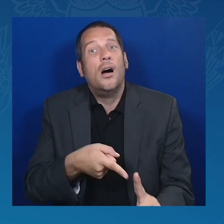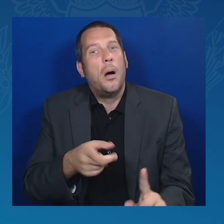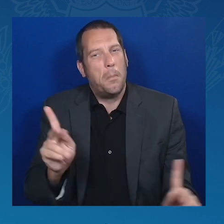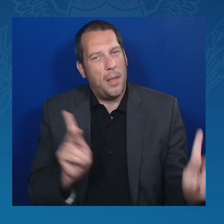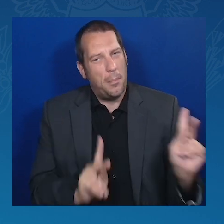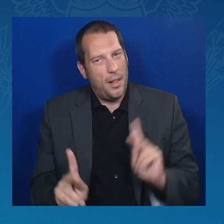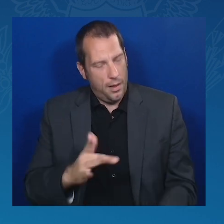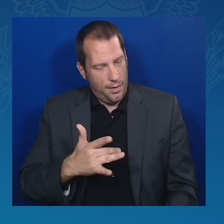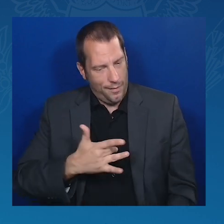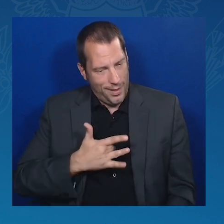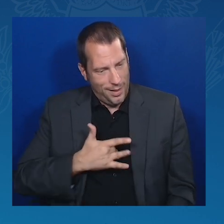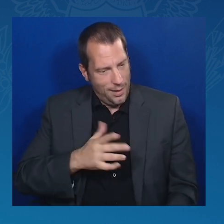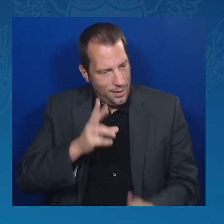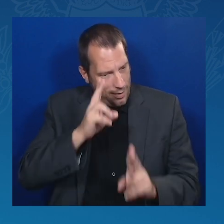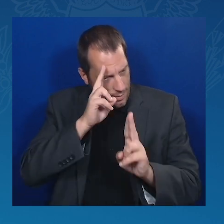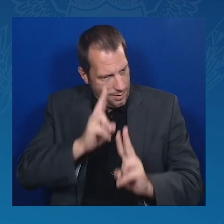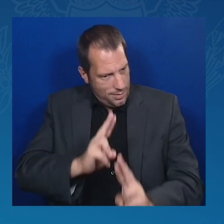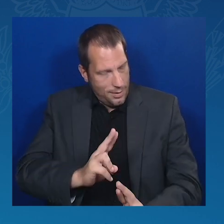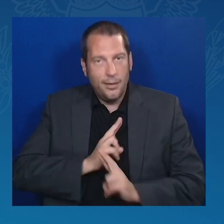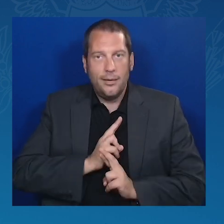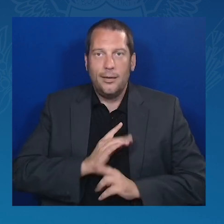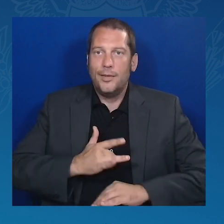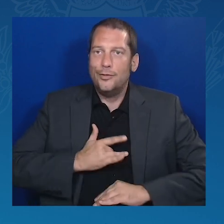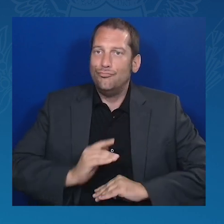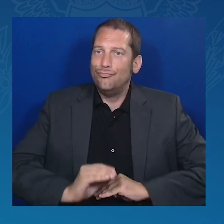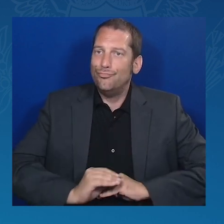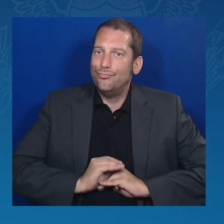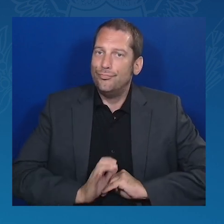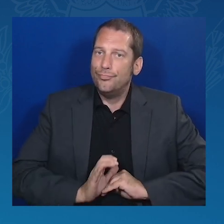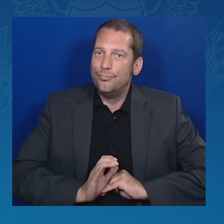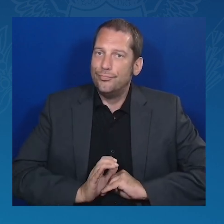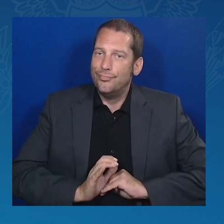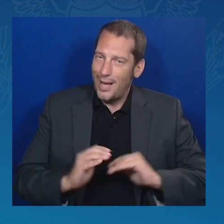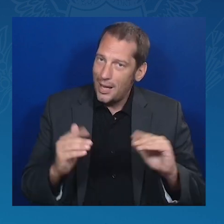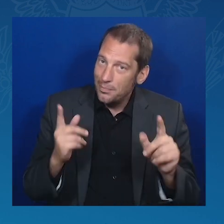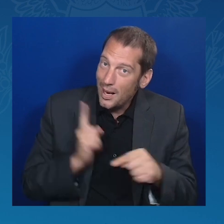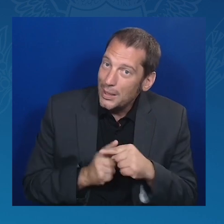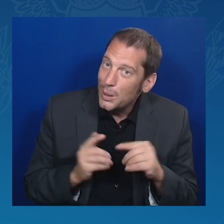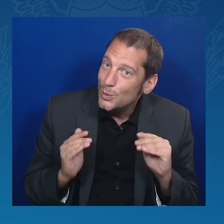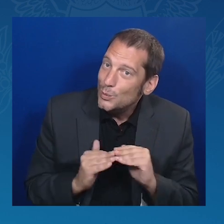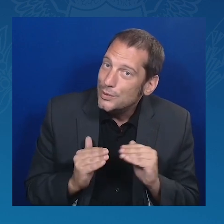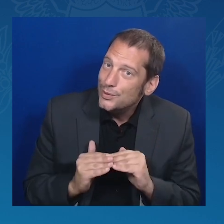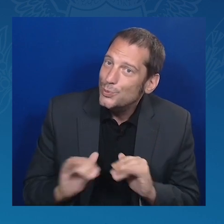But we got to see how we got here and understand again, elections matter,